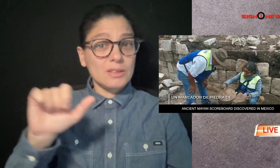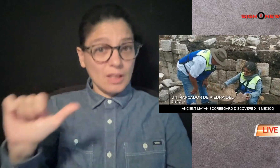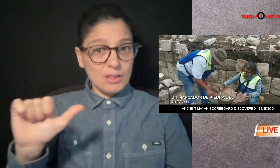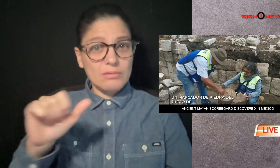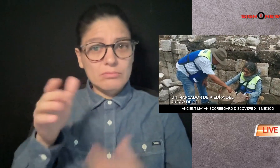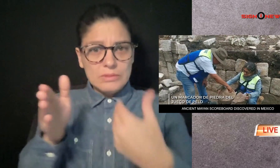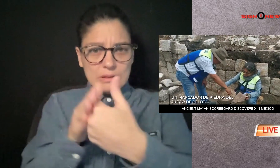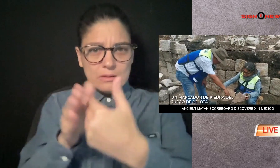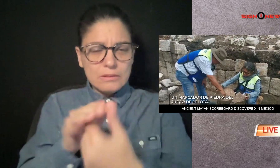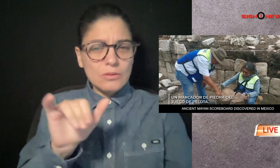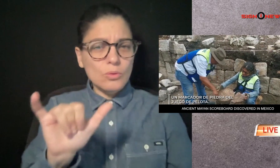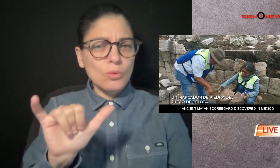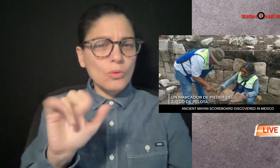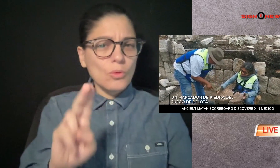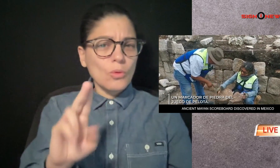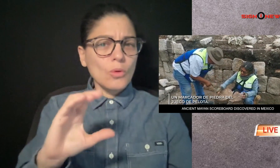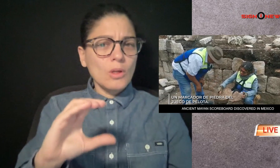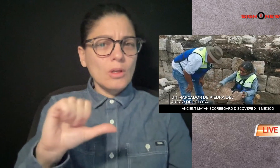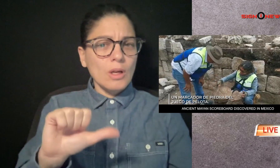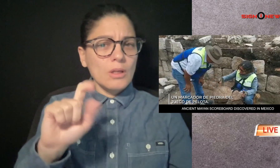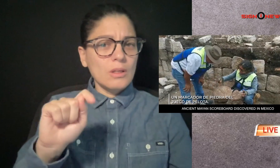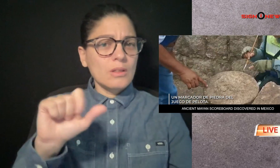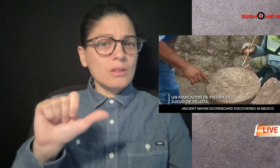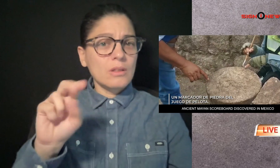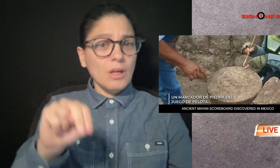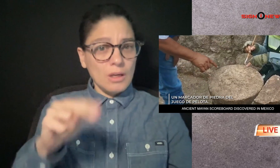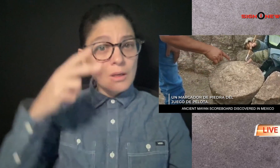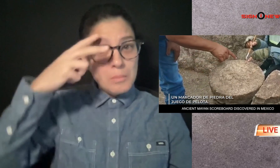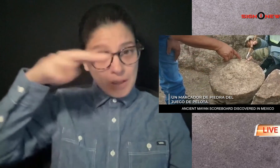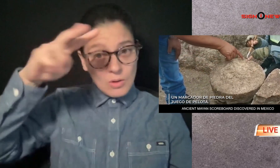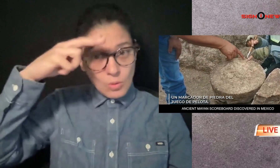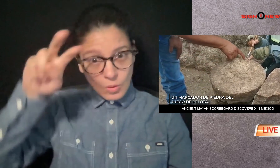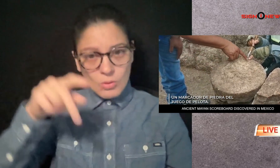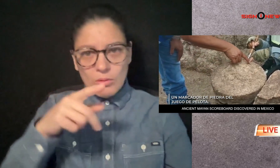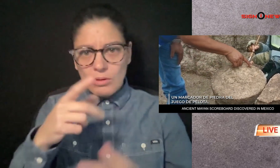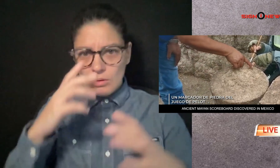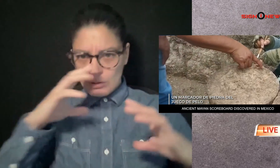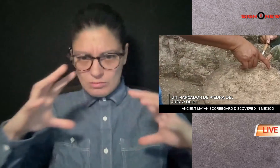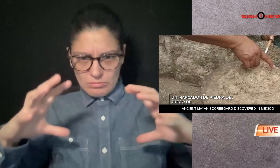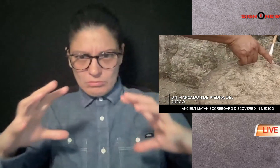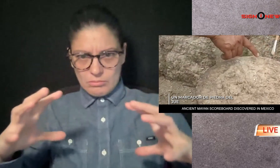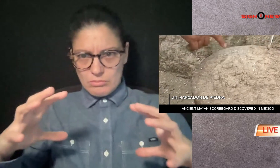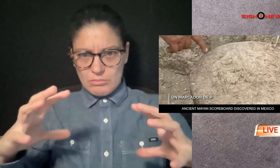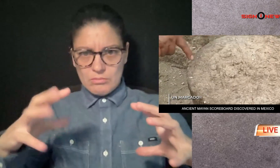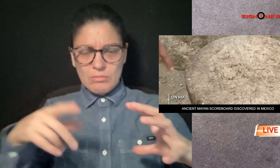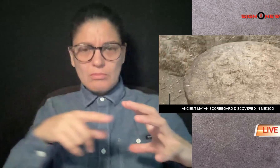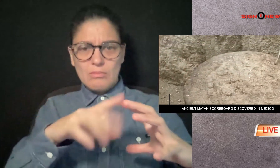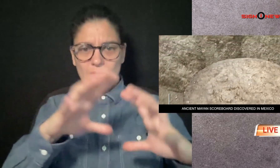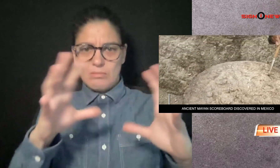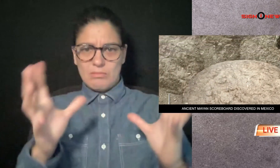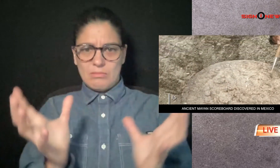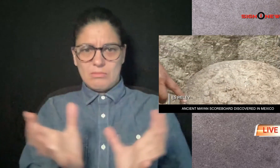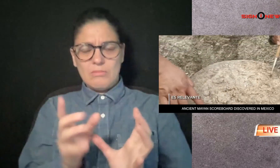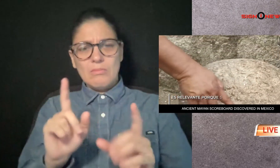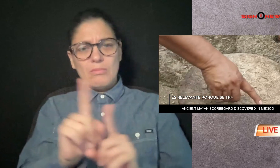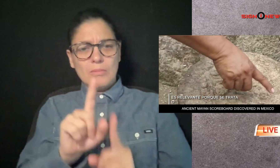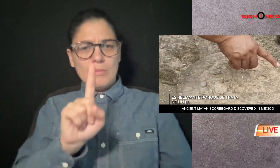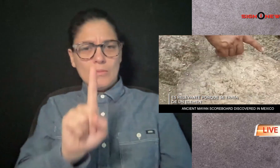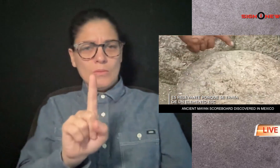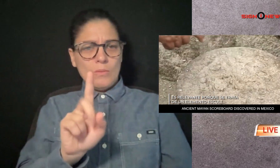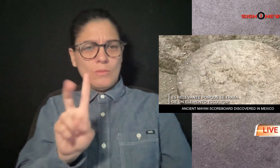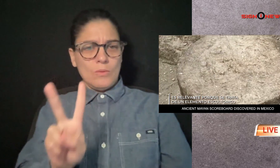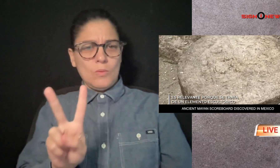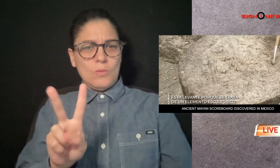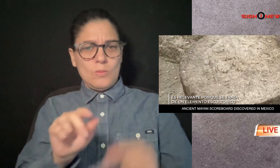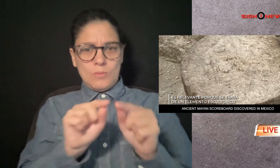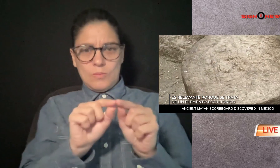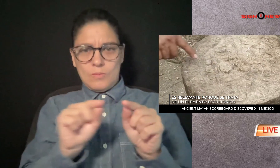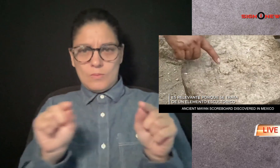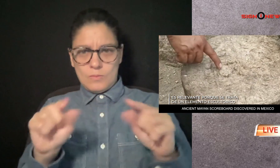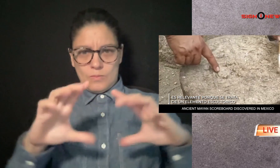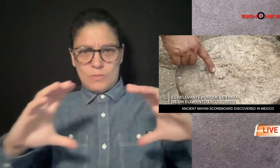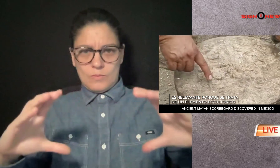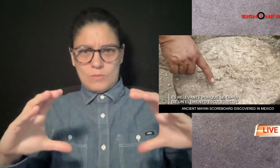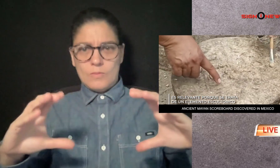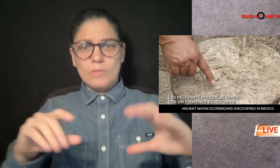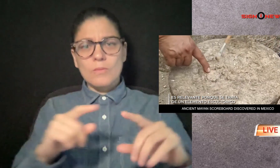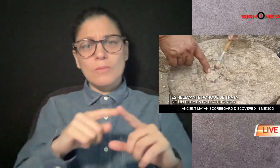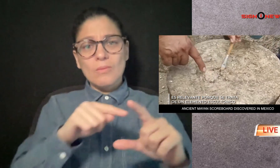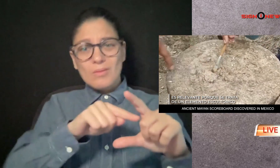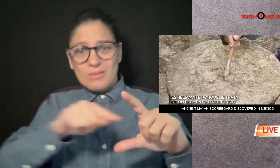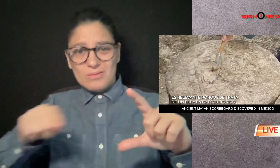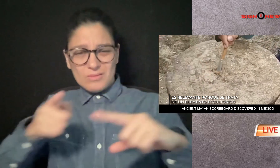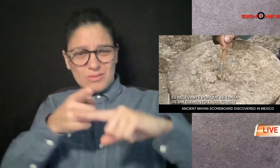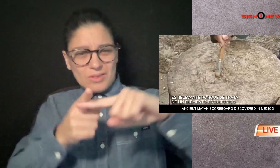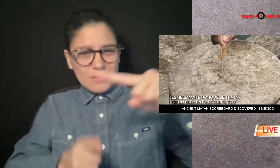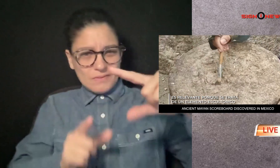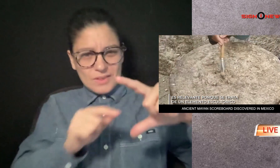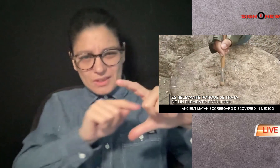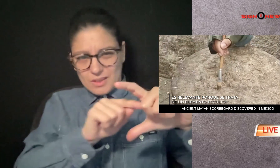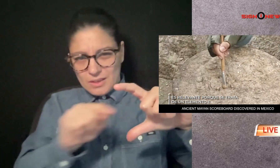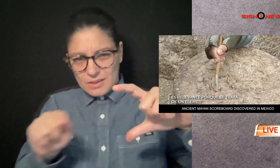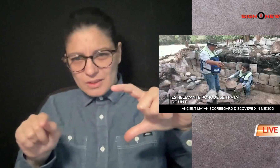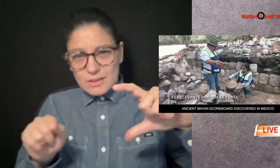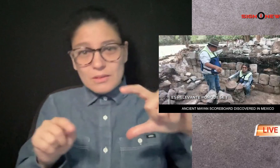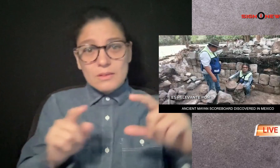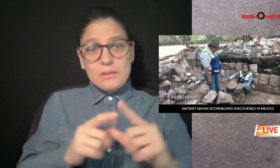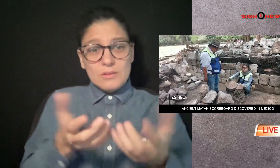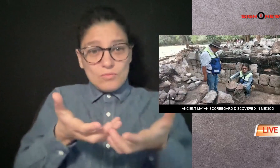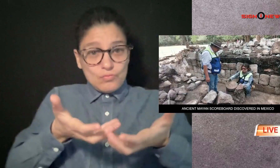Chichen Itza site in Mexico's Yucat n Peninsula the circular stone piece is about 12 1/2 inches